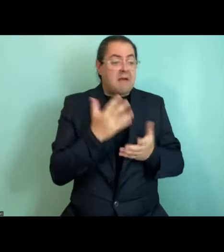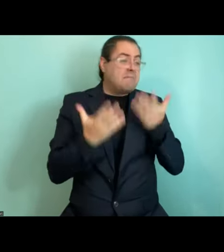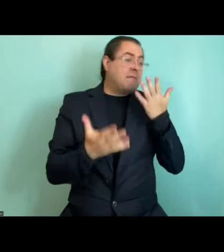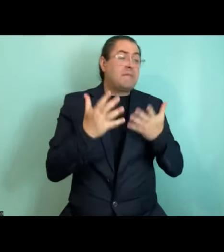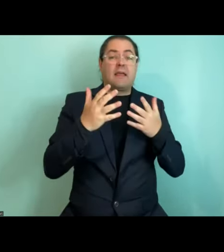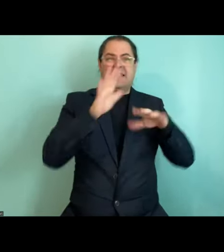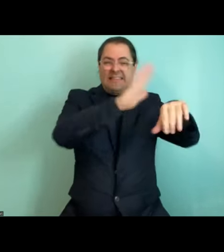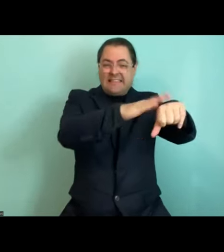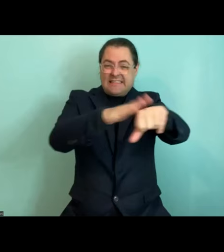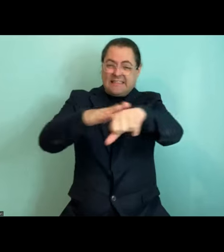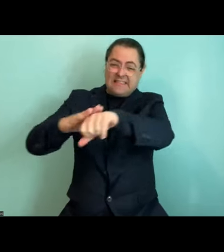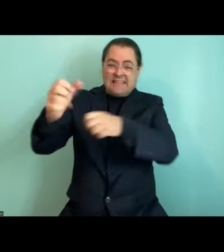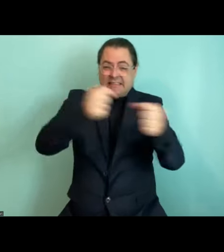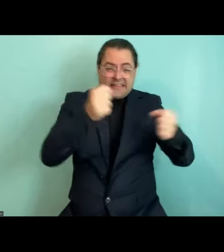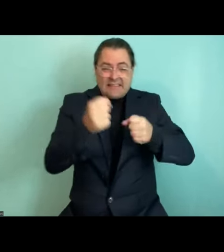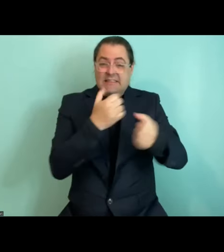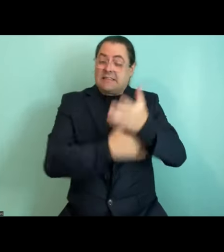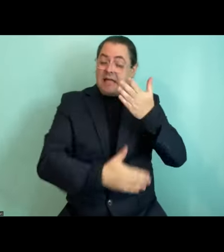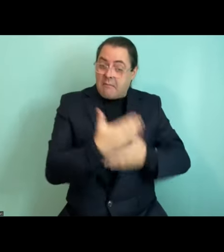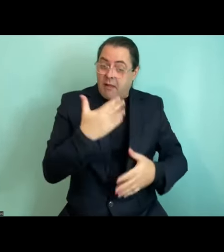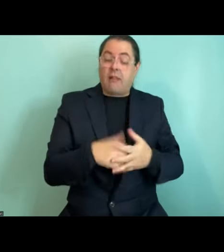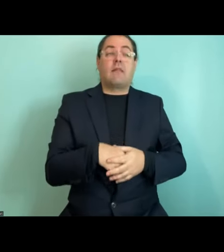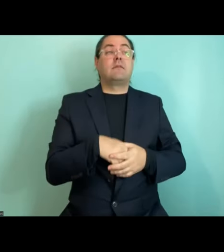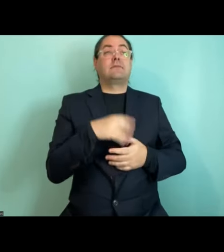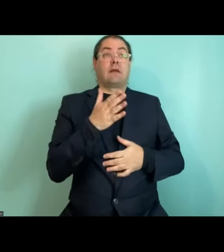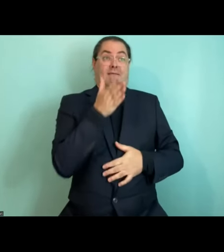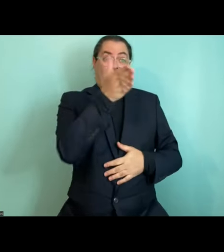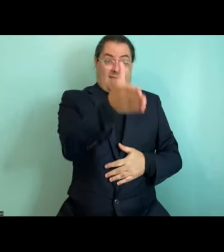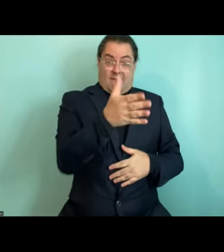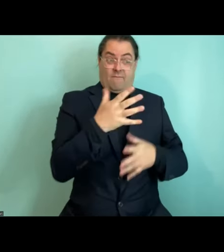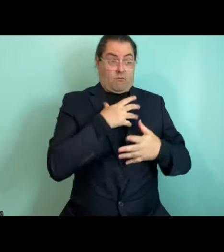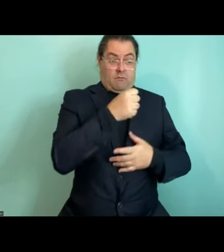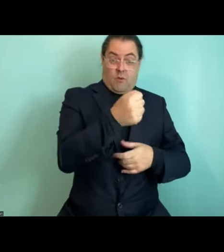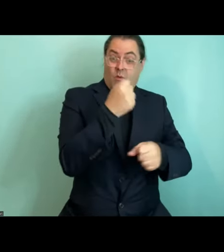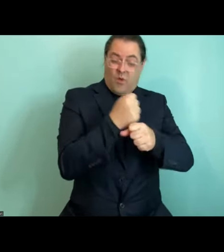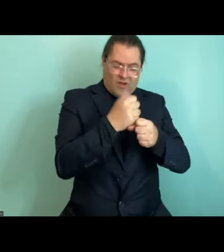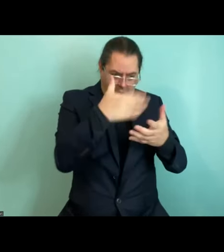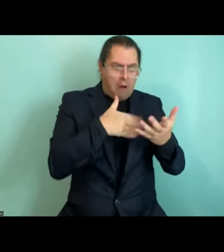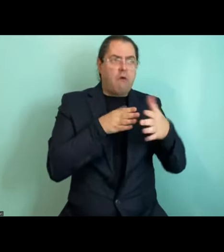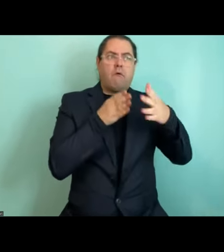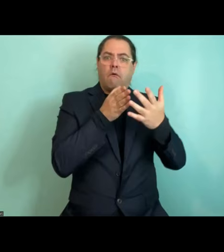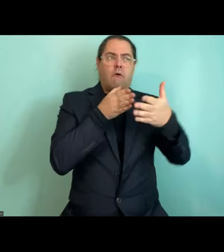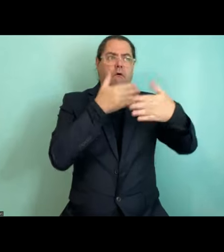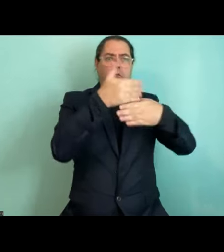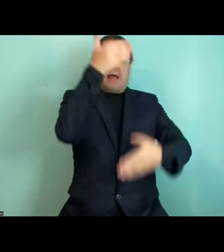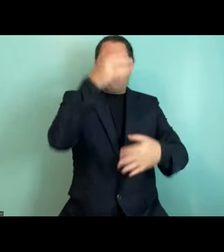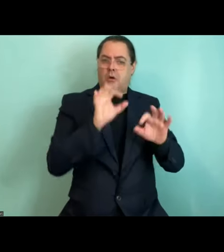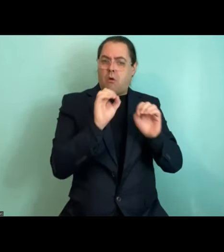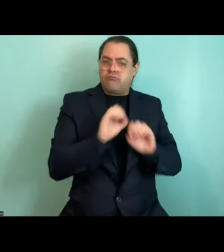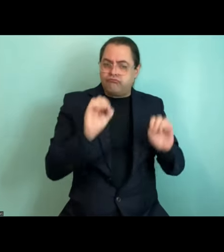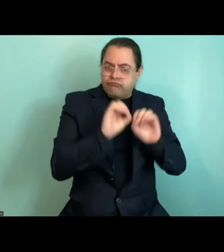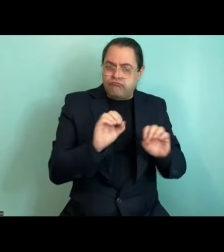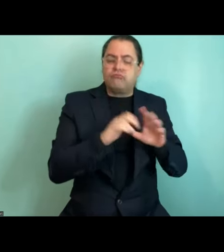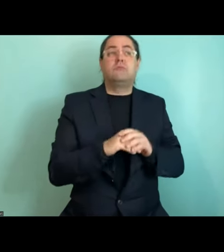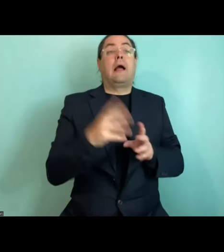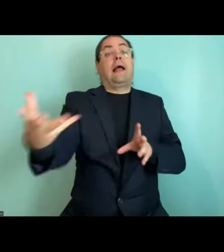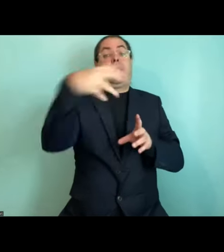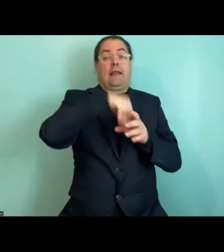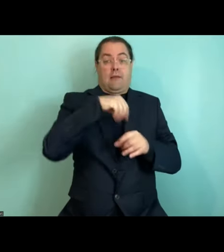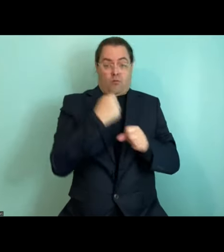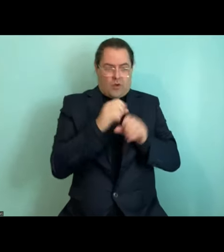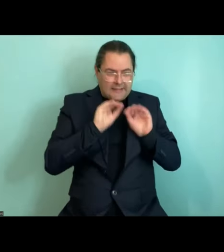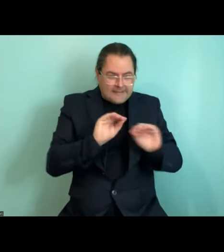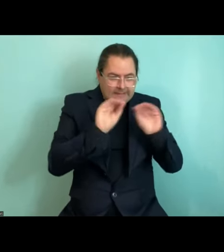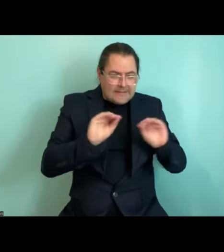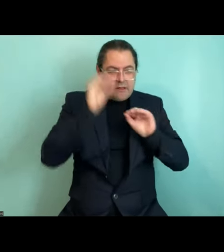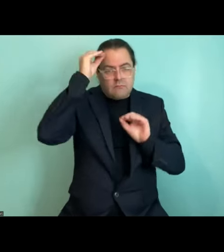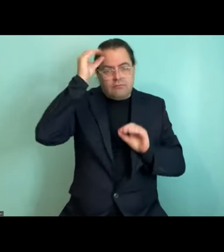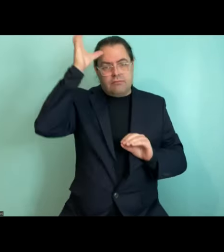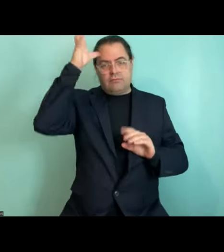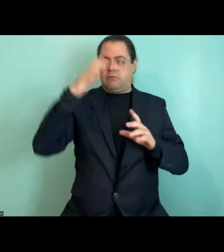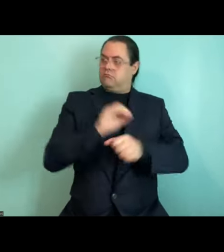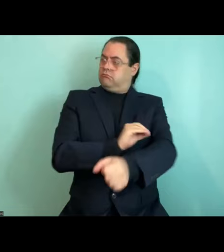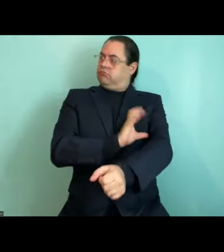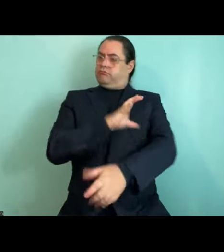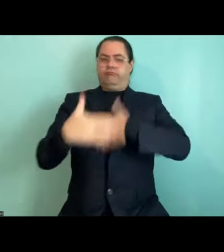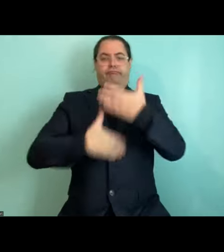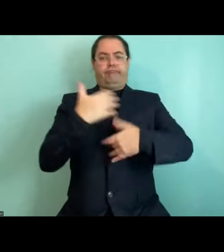resume, only for the long haul Chris BNP Paribas Miss America Lee director image, aka machine